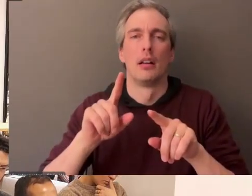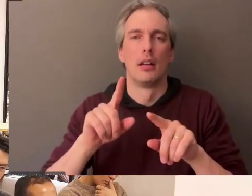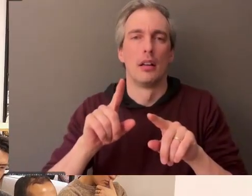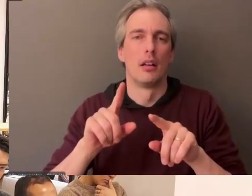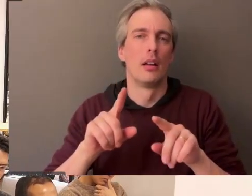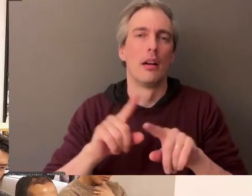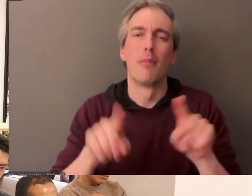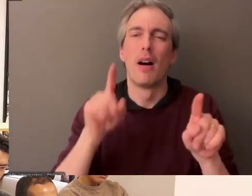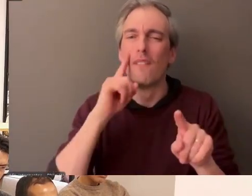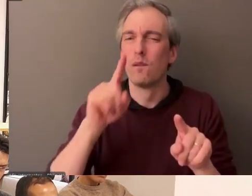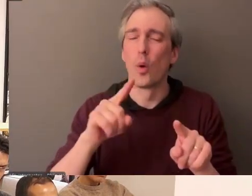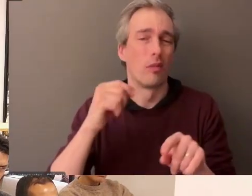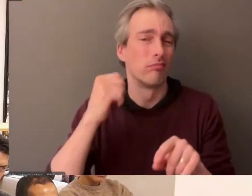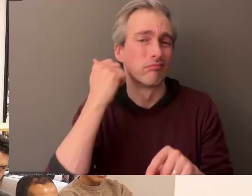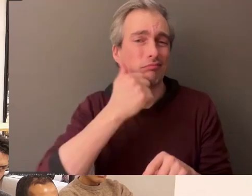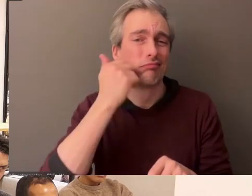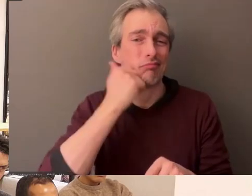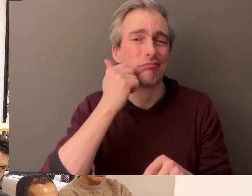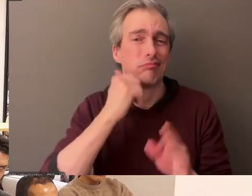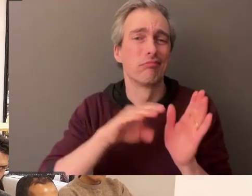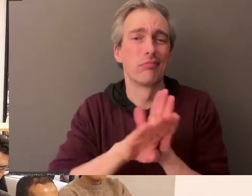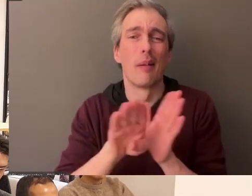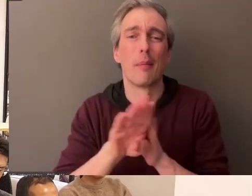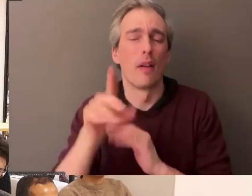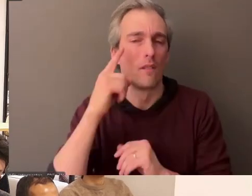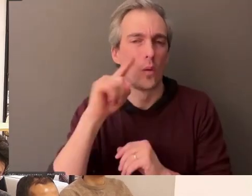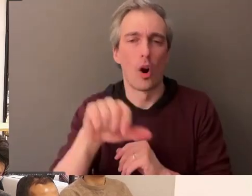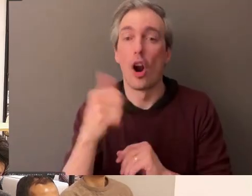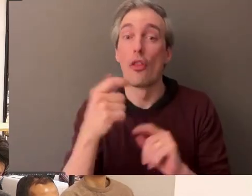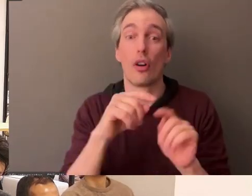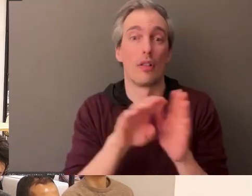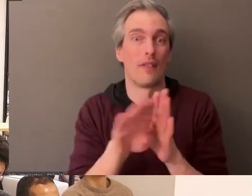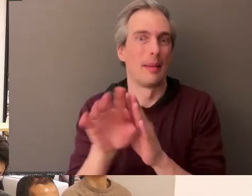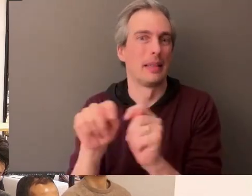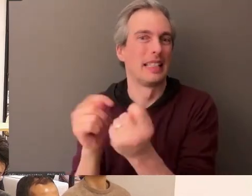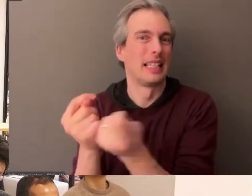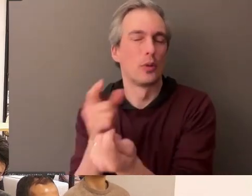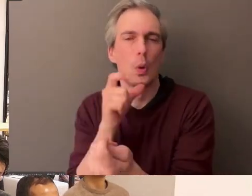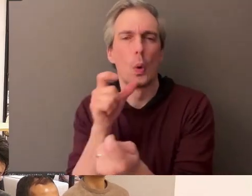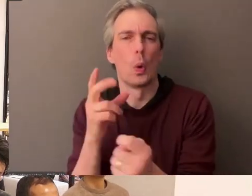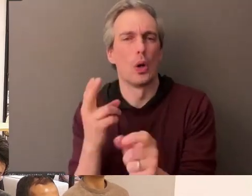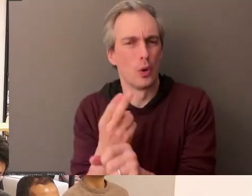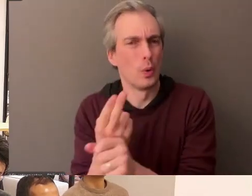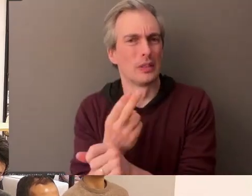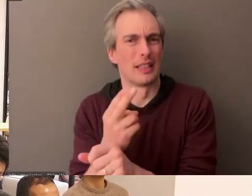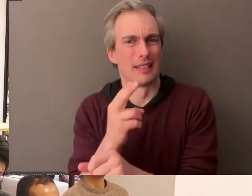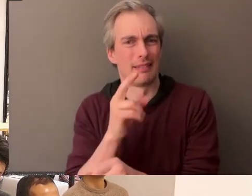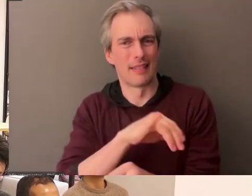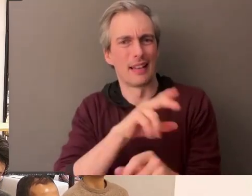For other development teams, who are using the design system, whether this criteria will work.